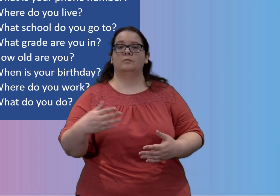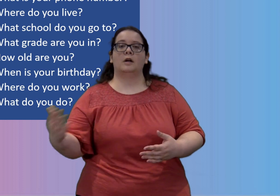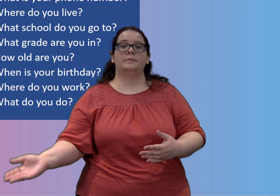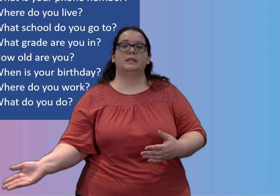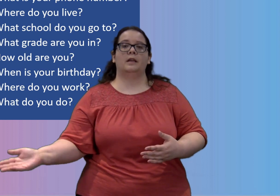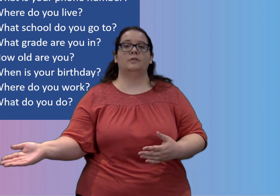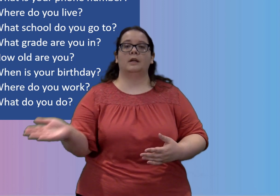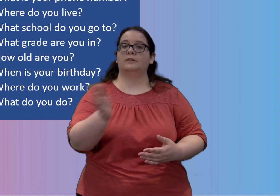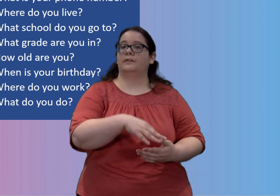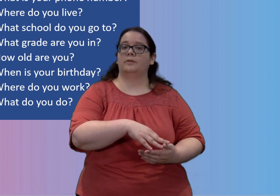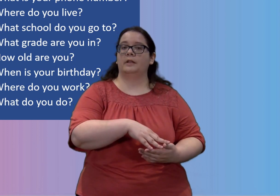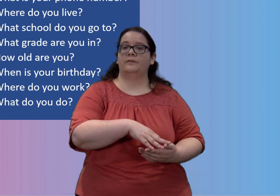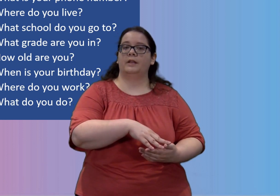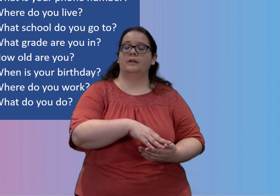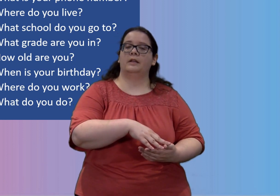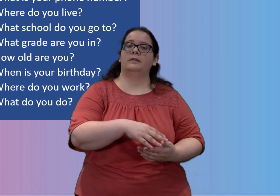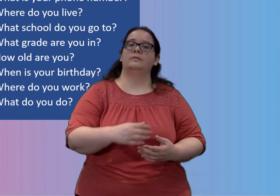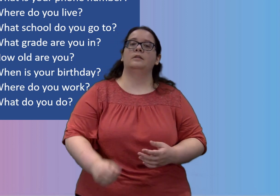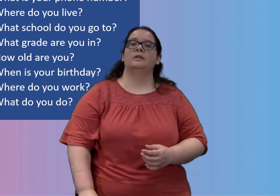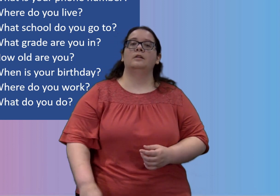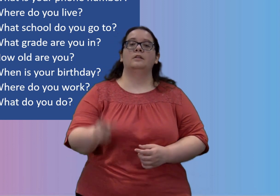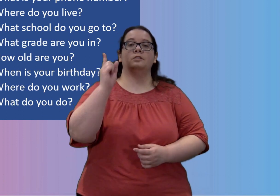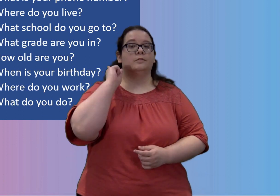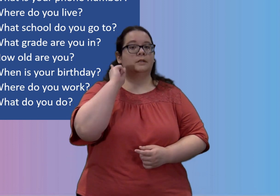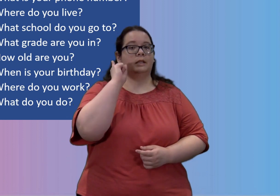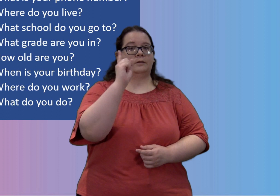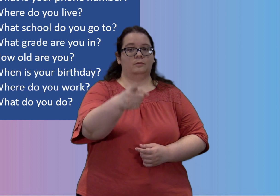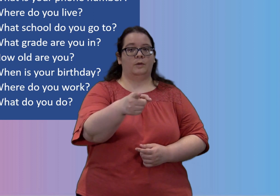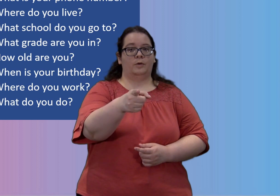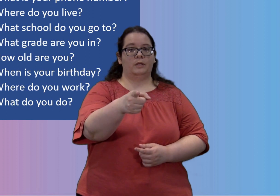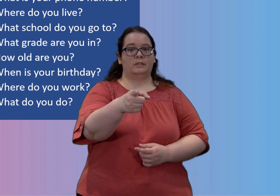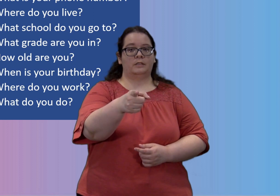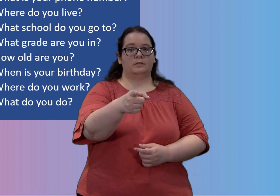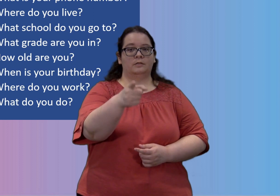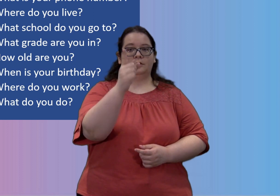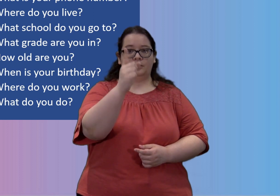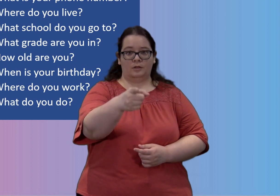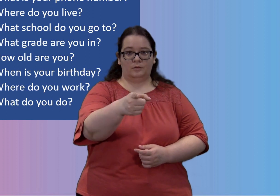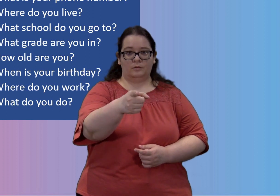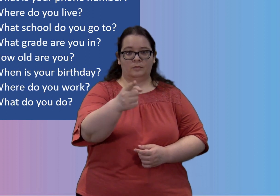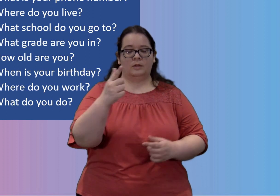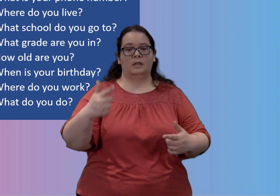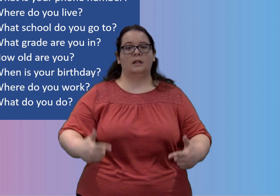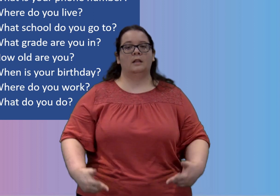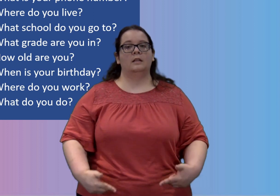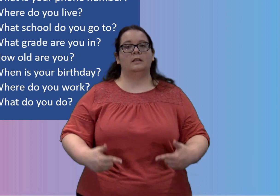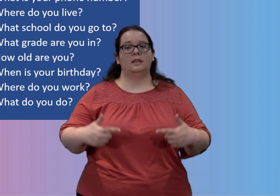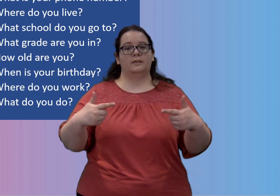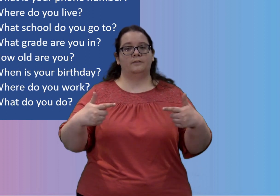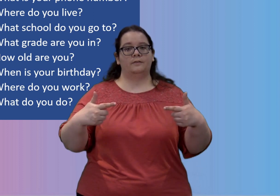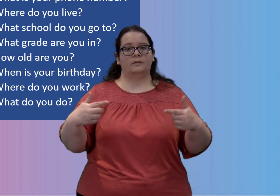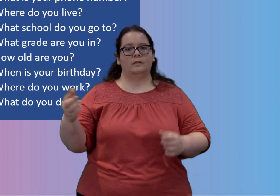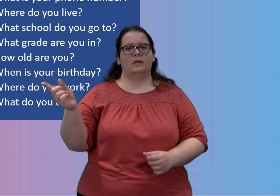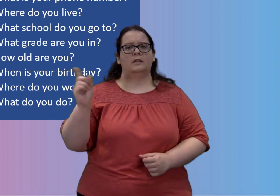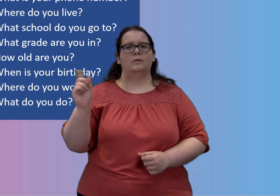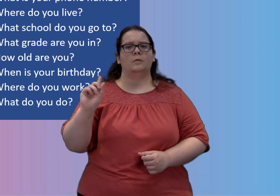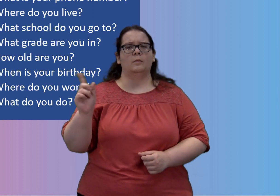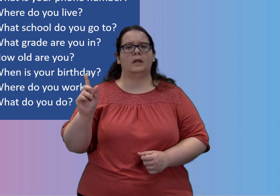Robstown or out in the Flour Bluff area. So again, we point "you" live and then where.